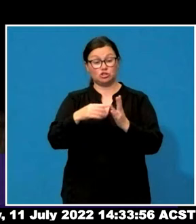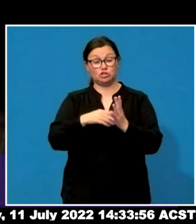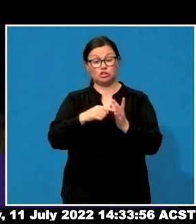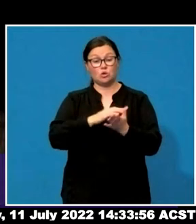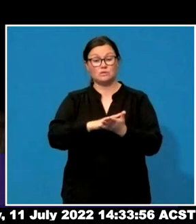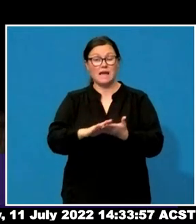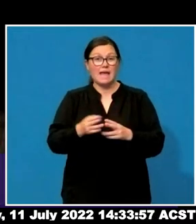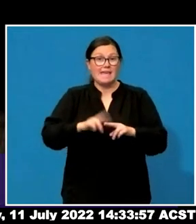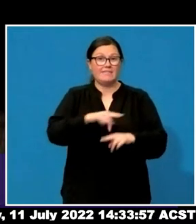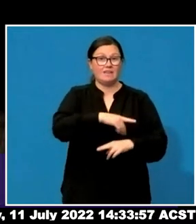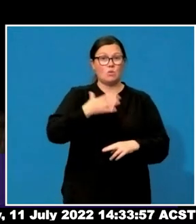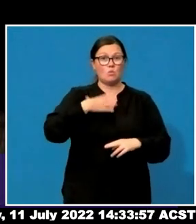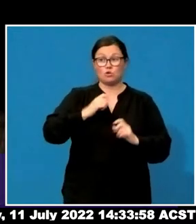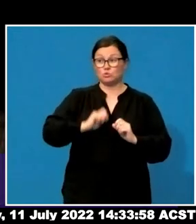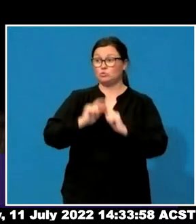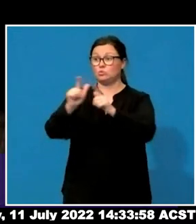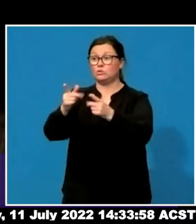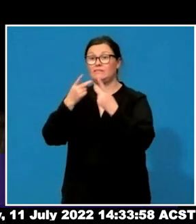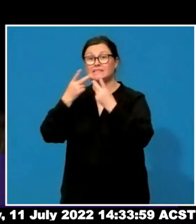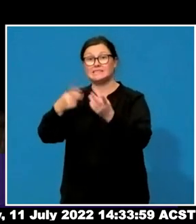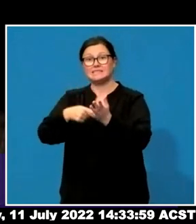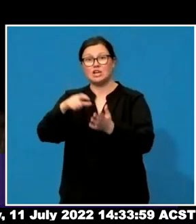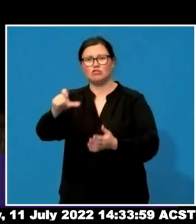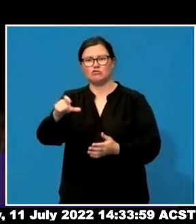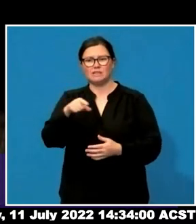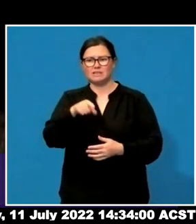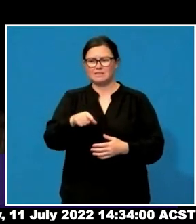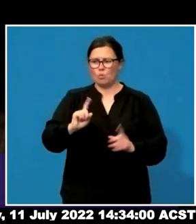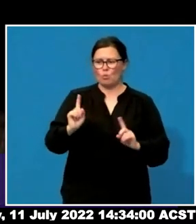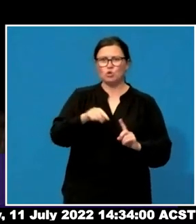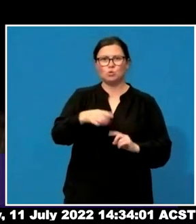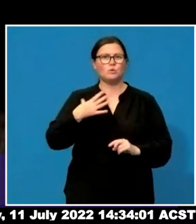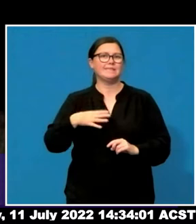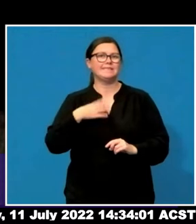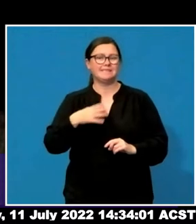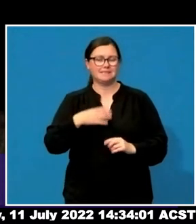The agency would need to fund him correctly to be able to support two workers